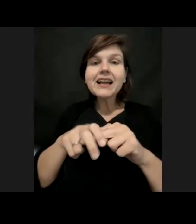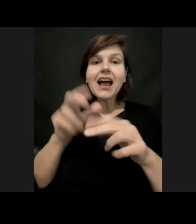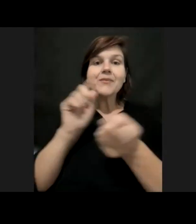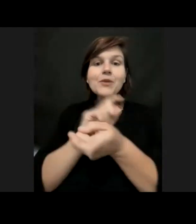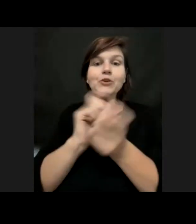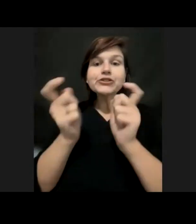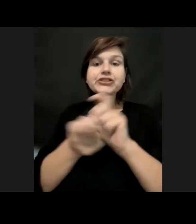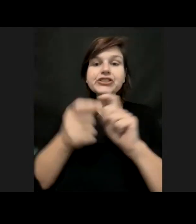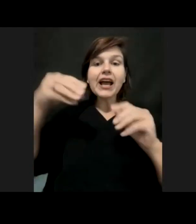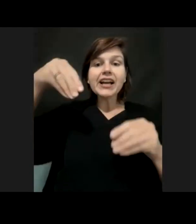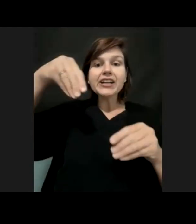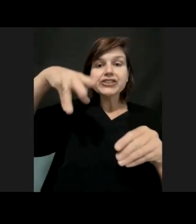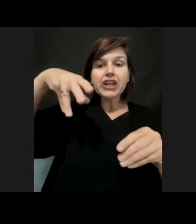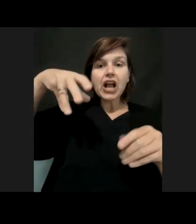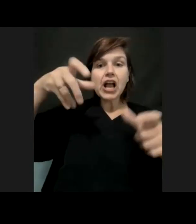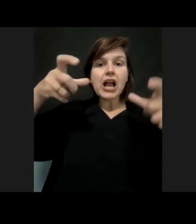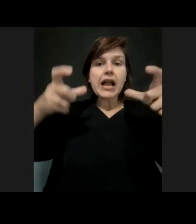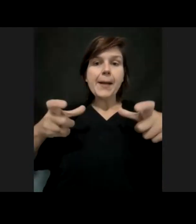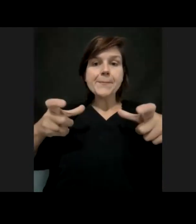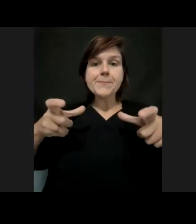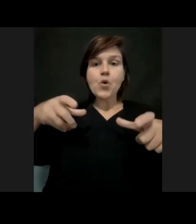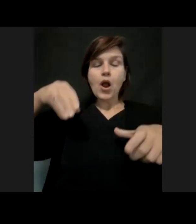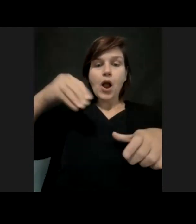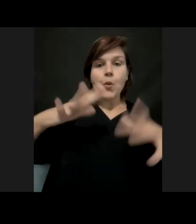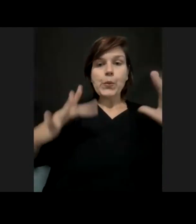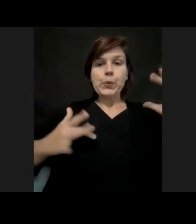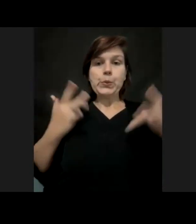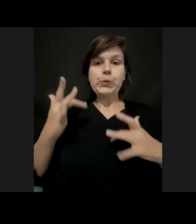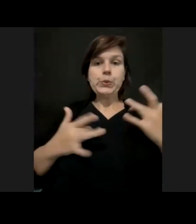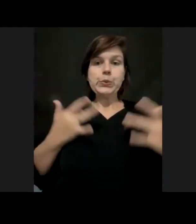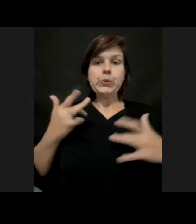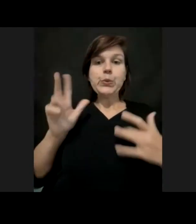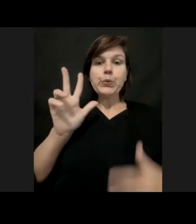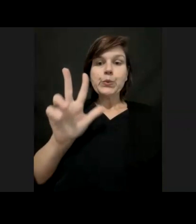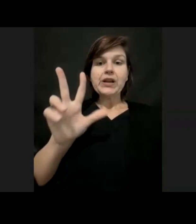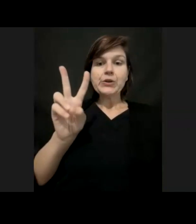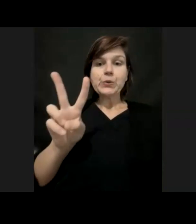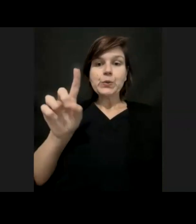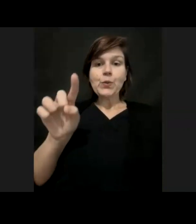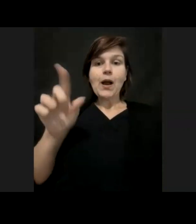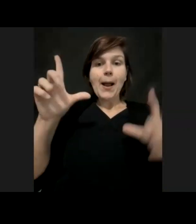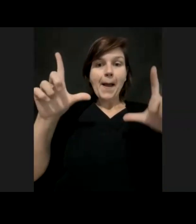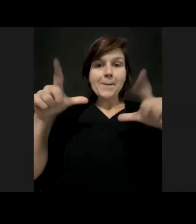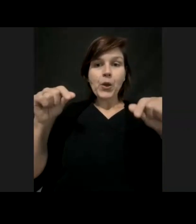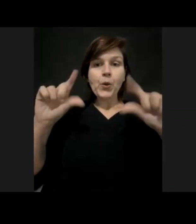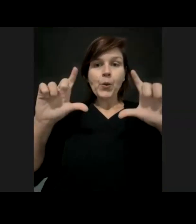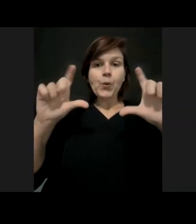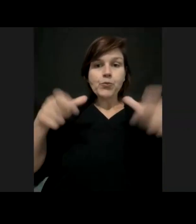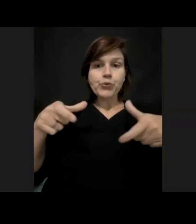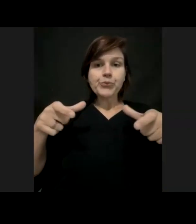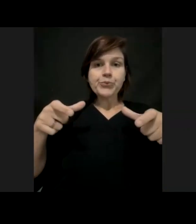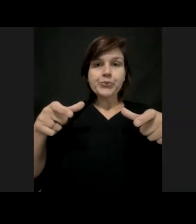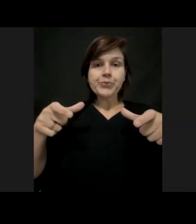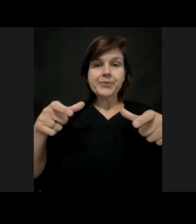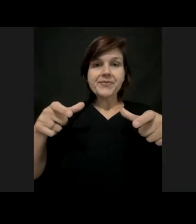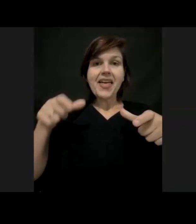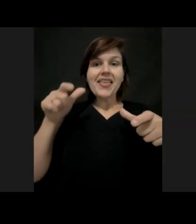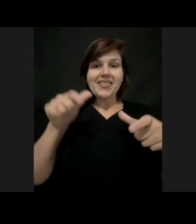Ooh, it’s always an exciting moment! Three, two, one, boom! Here we go. There we are. And here's my craft.